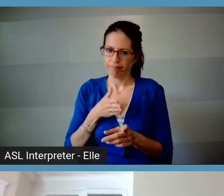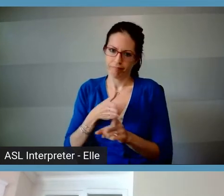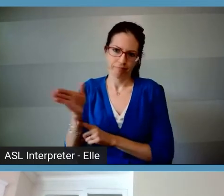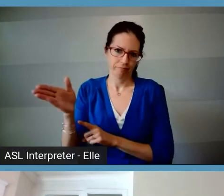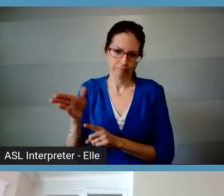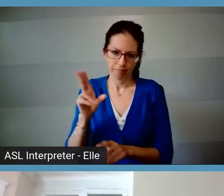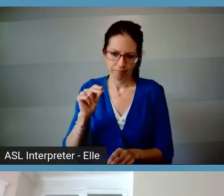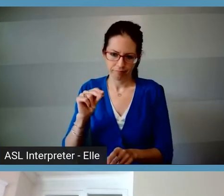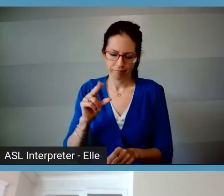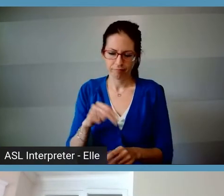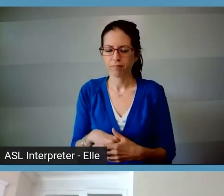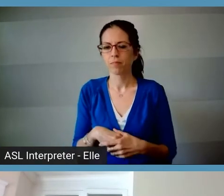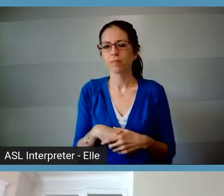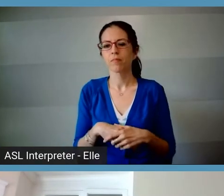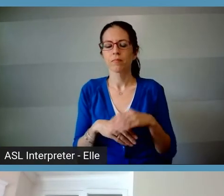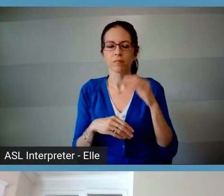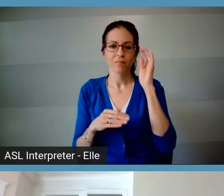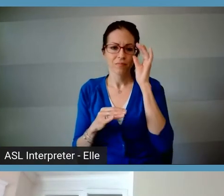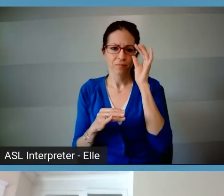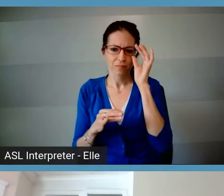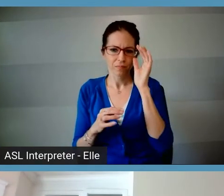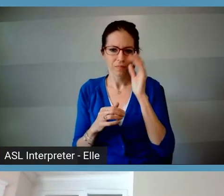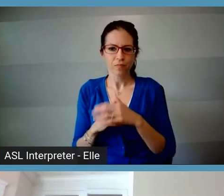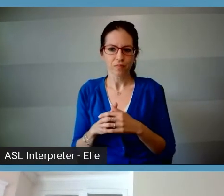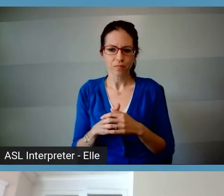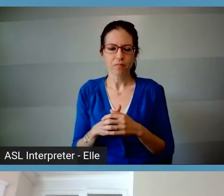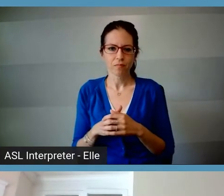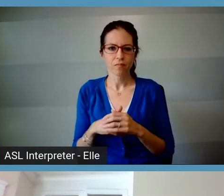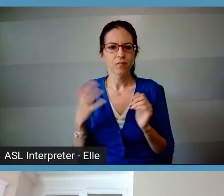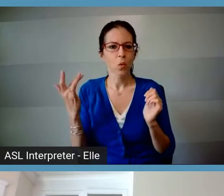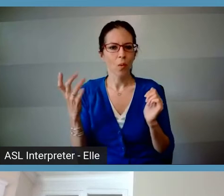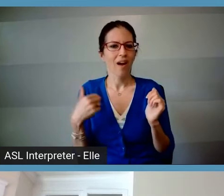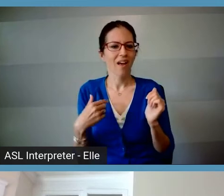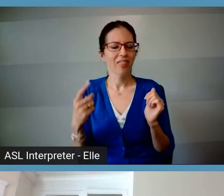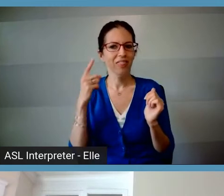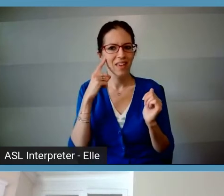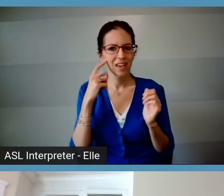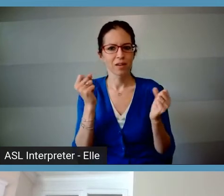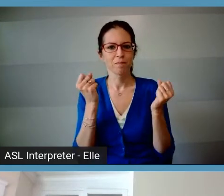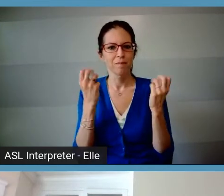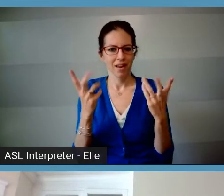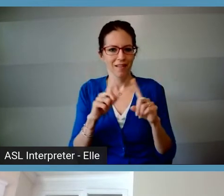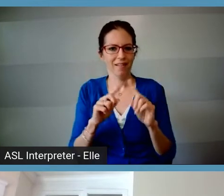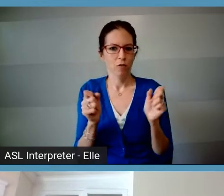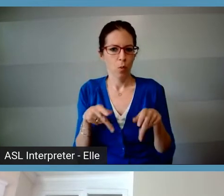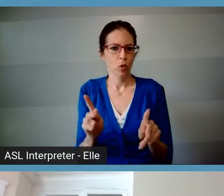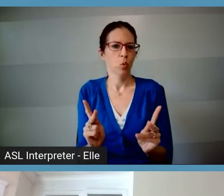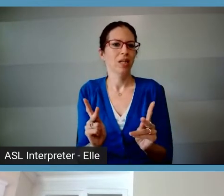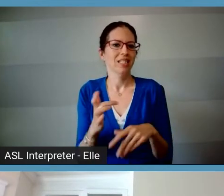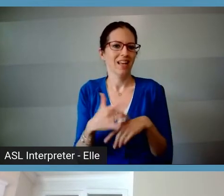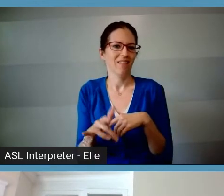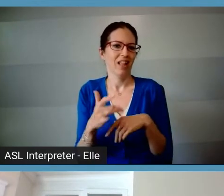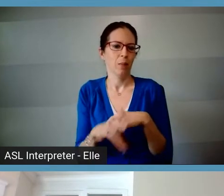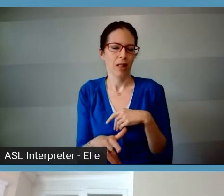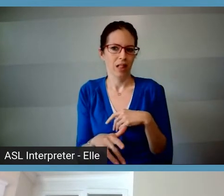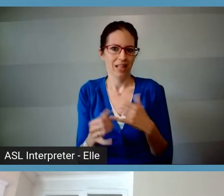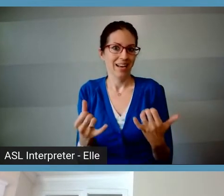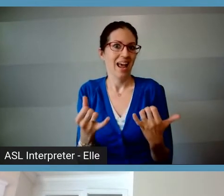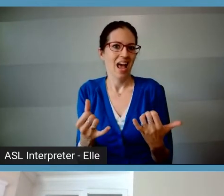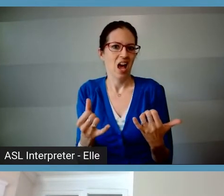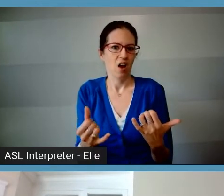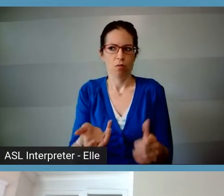Because I do think there is a lot of opportunity out here now that there has not been, thanks